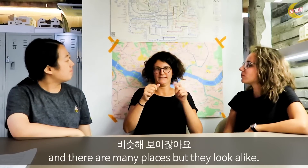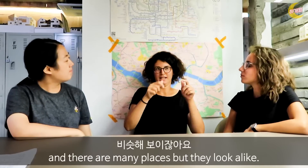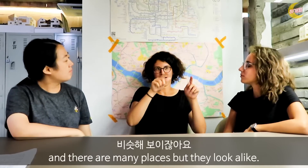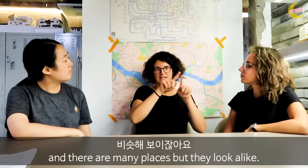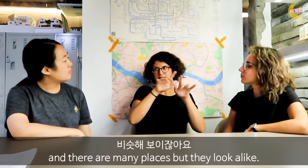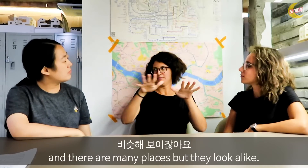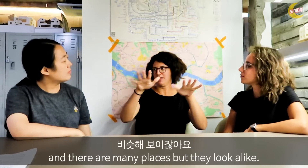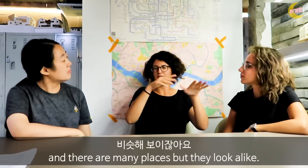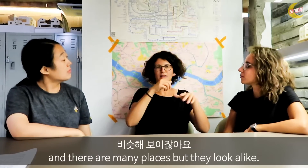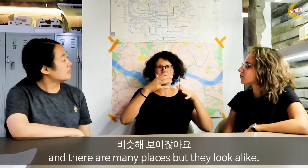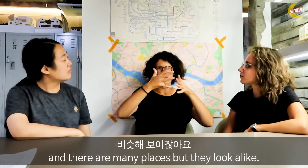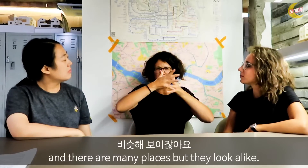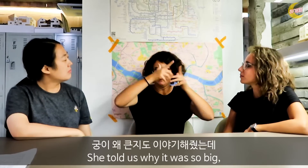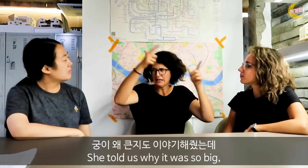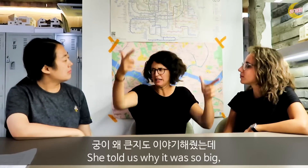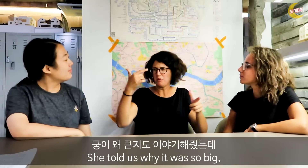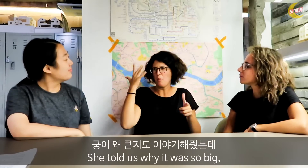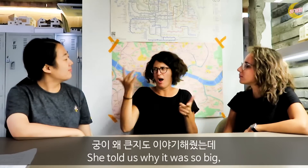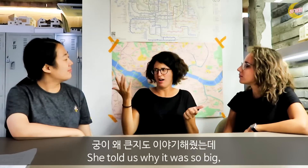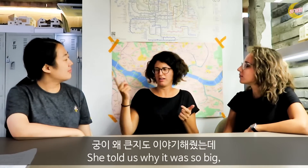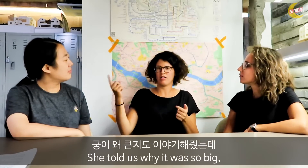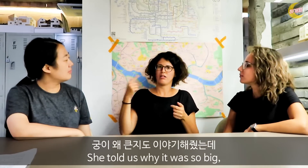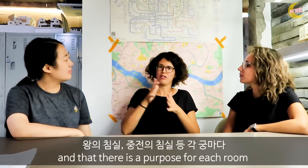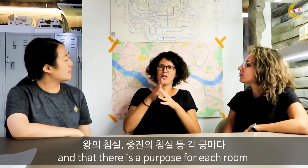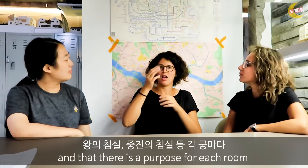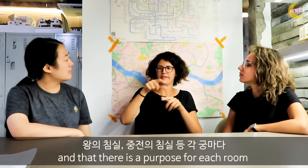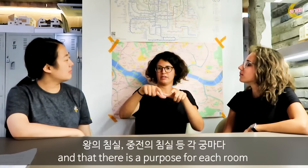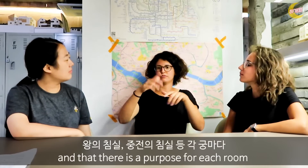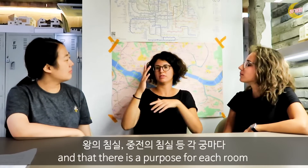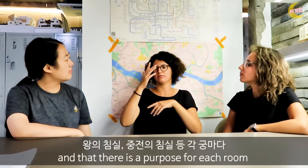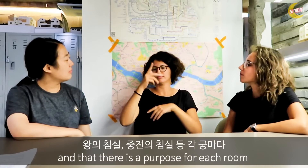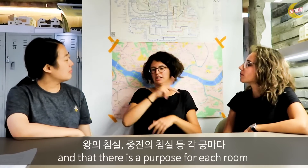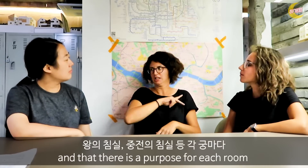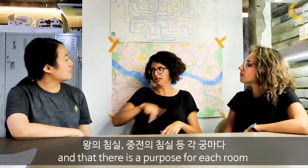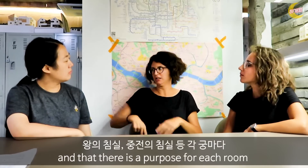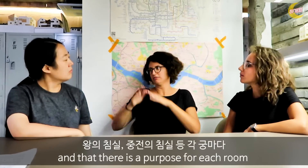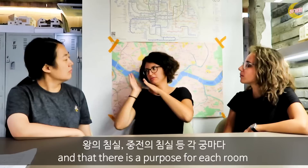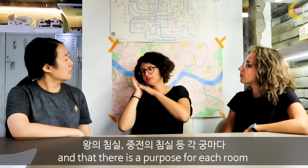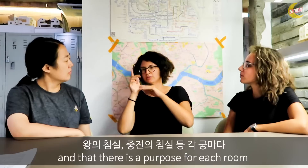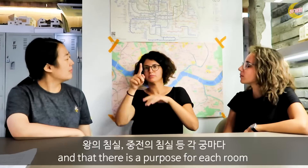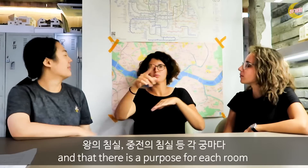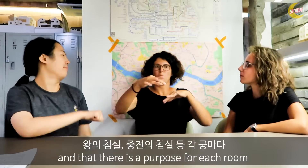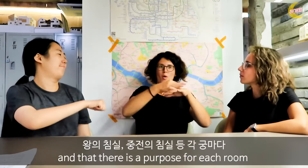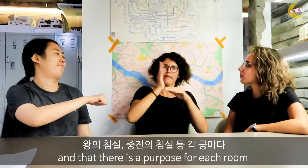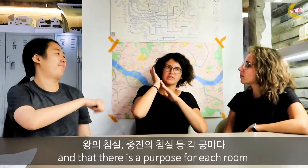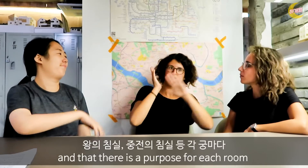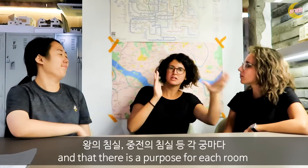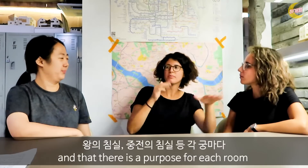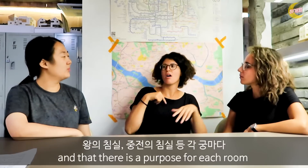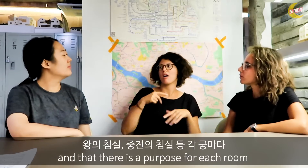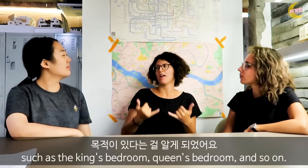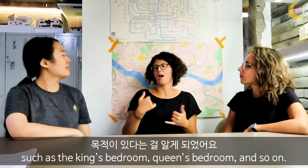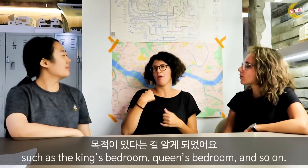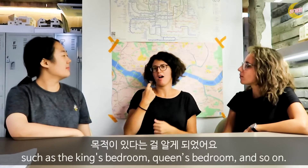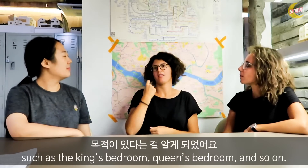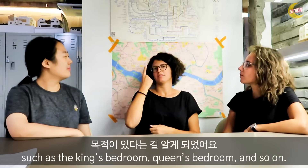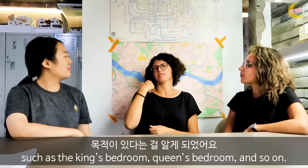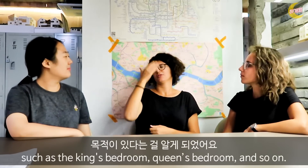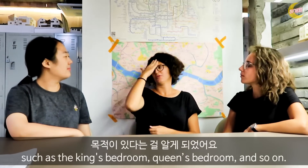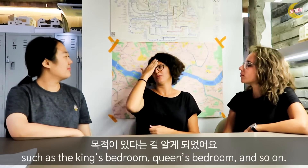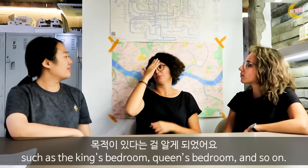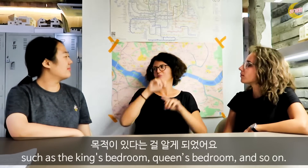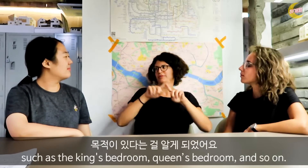She told us why it was so big, and that there is a purpose for each room such as the king's bedroom, queen’s bedroom,